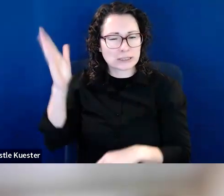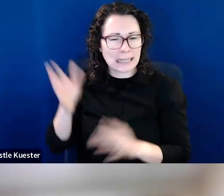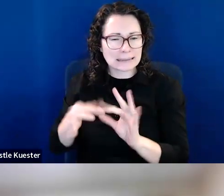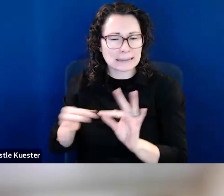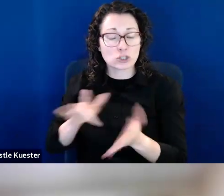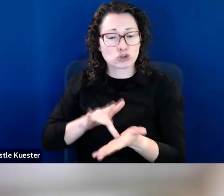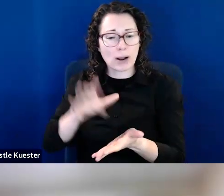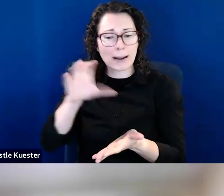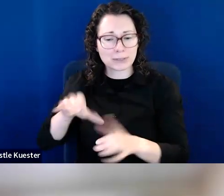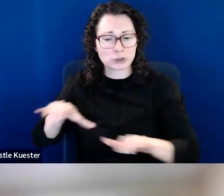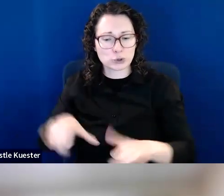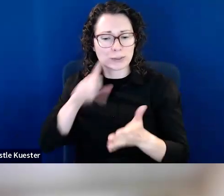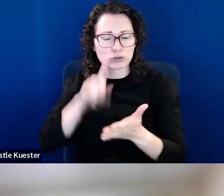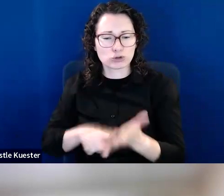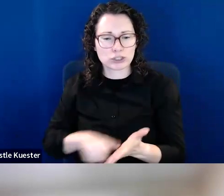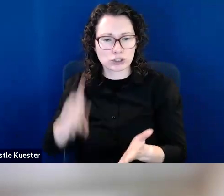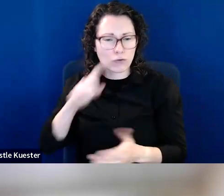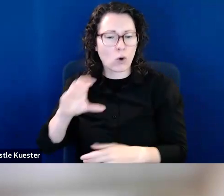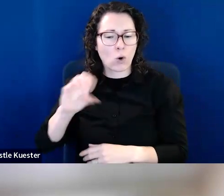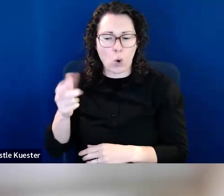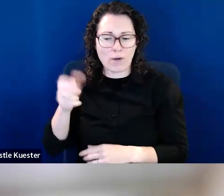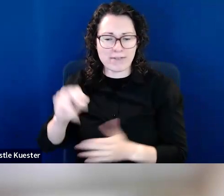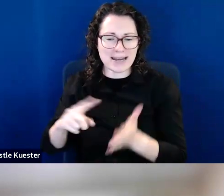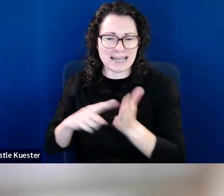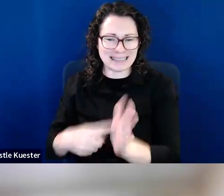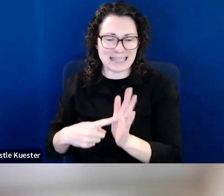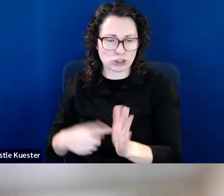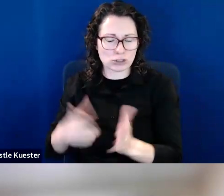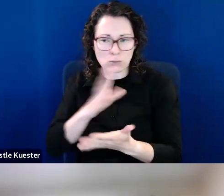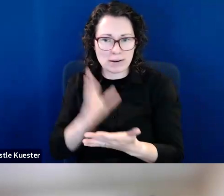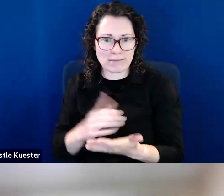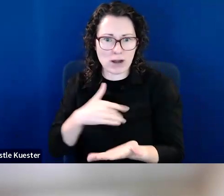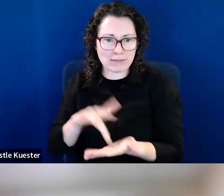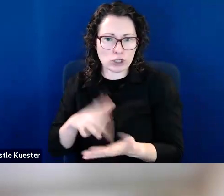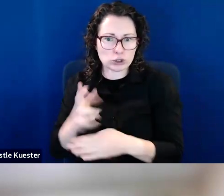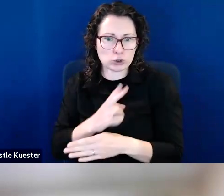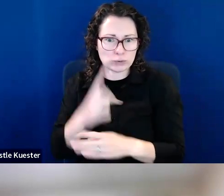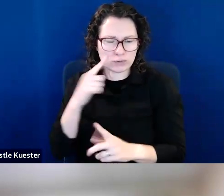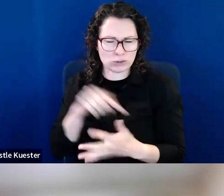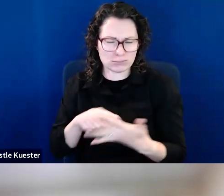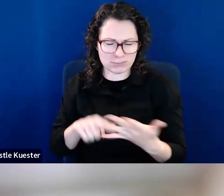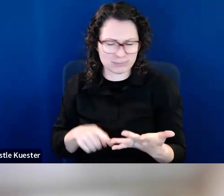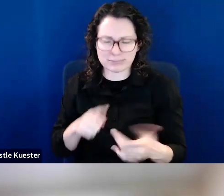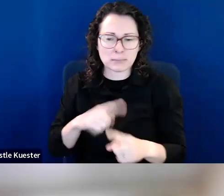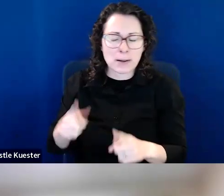for these orphan indications that would never have drugs to be used in them. It's been my